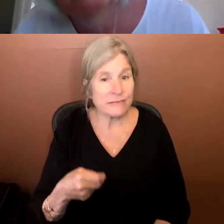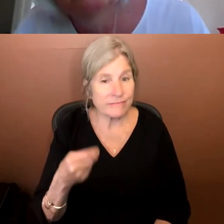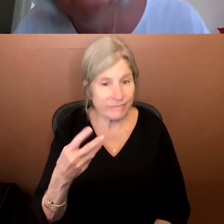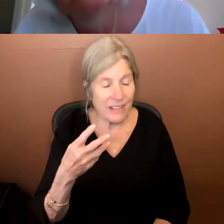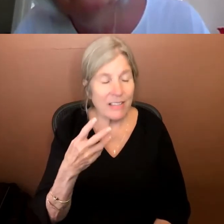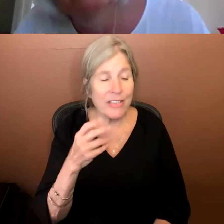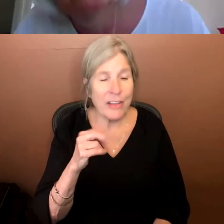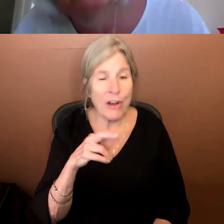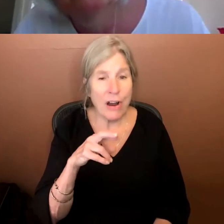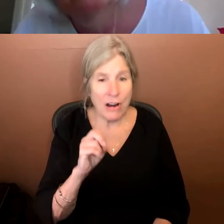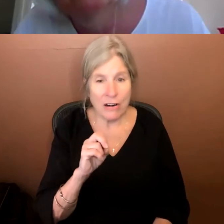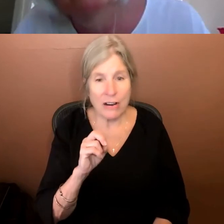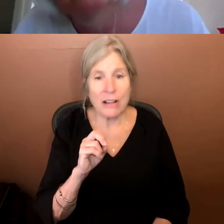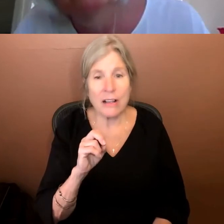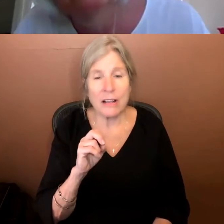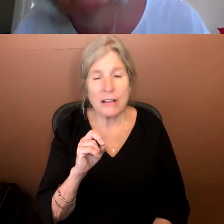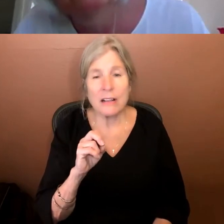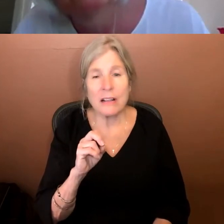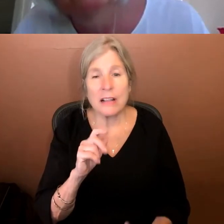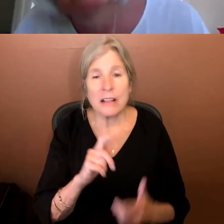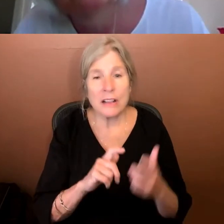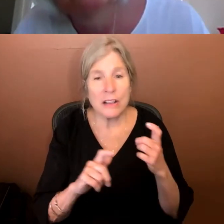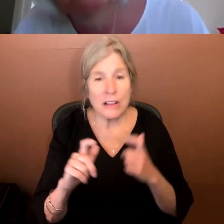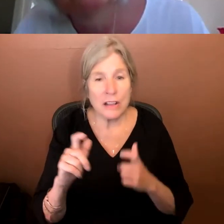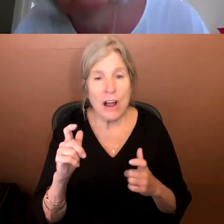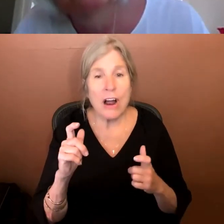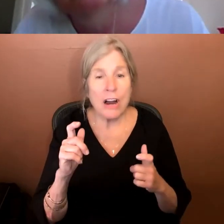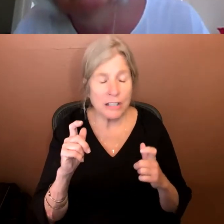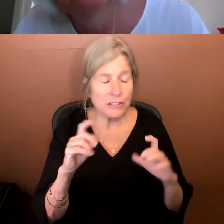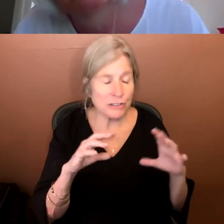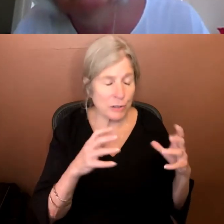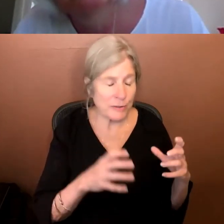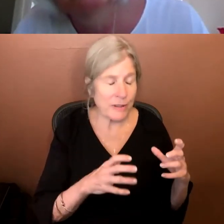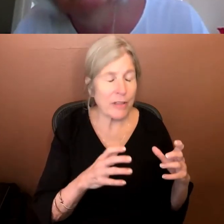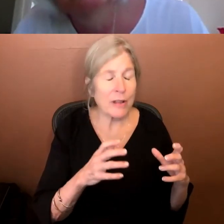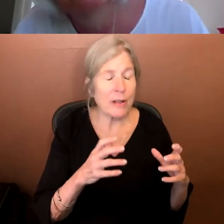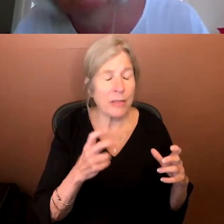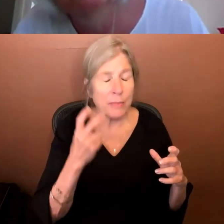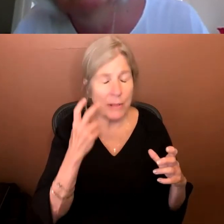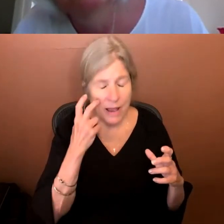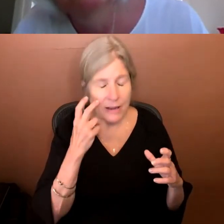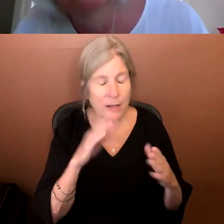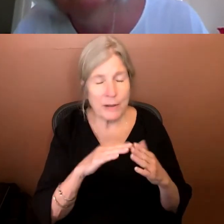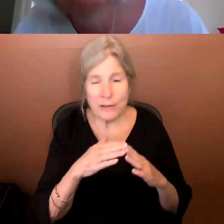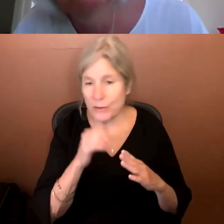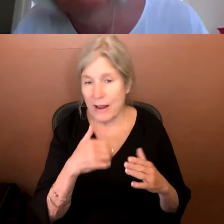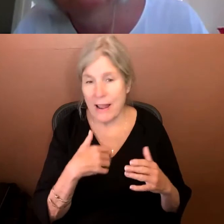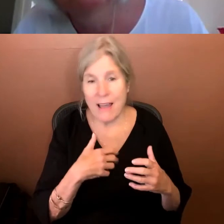are large segments of the blind community that do not have much experience